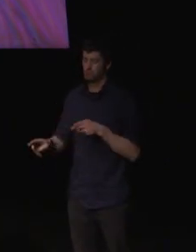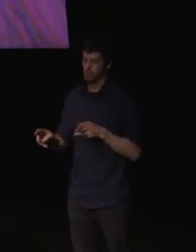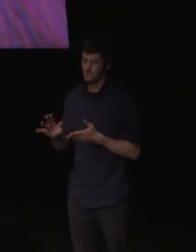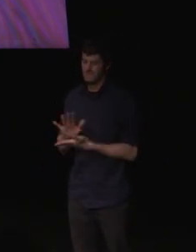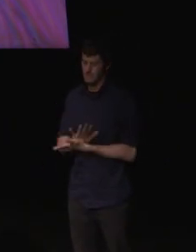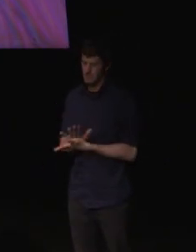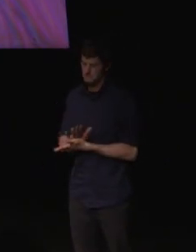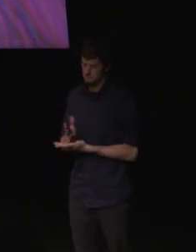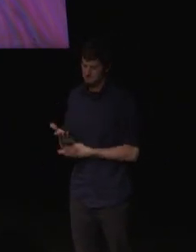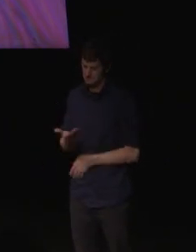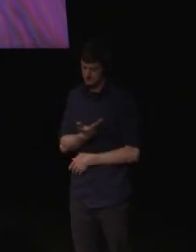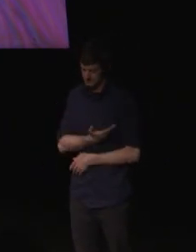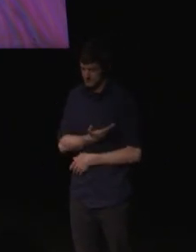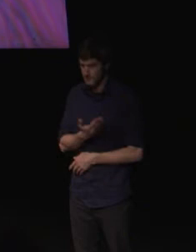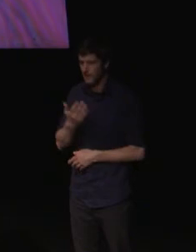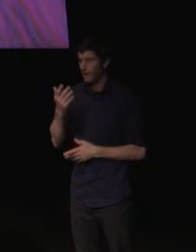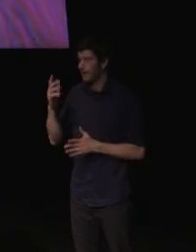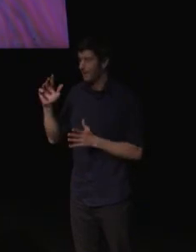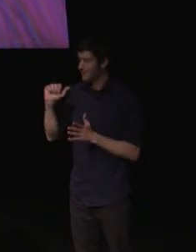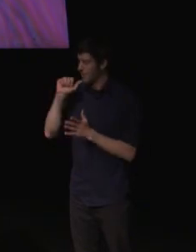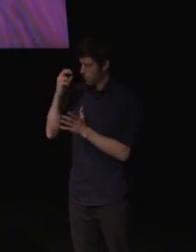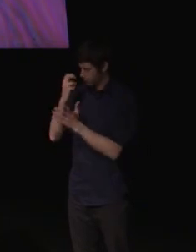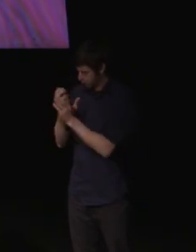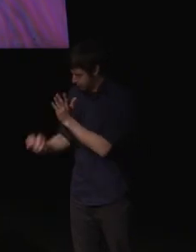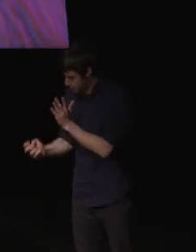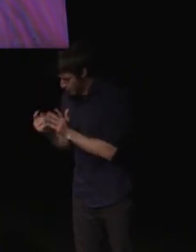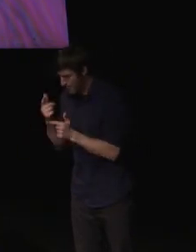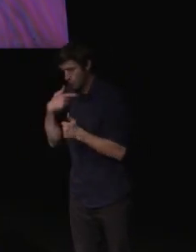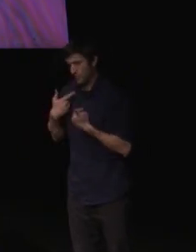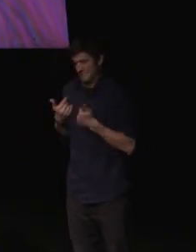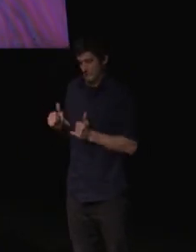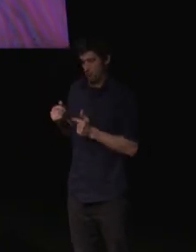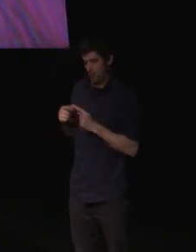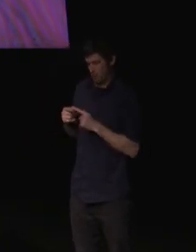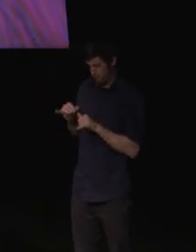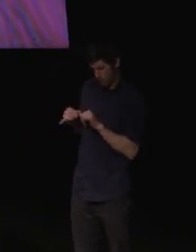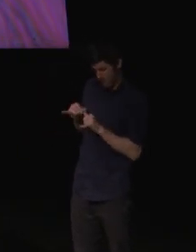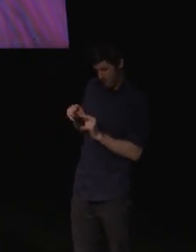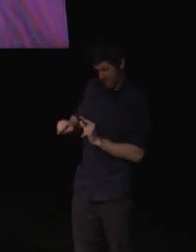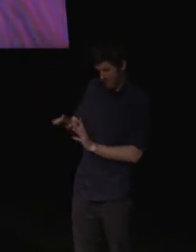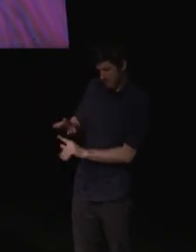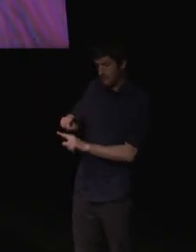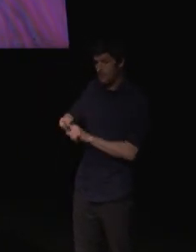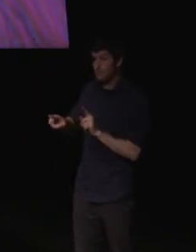because it's still an area where we are engineering, but you can imagine, now that we have transcription,